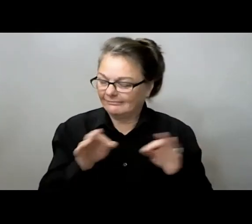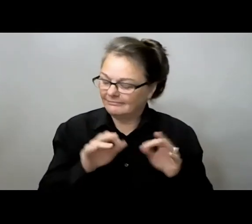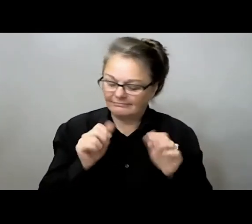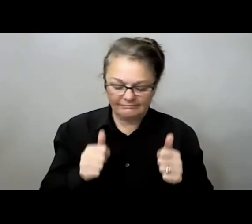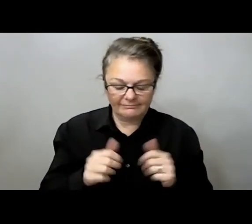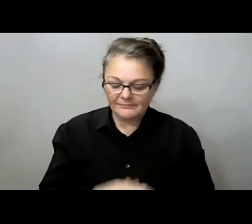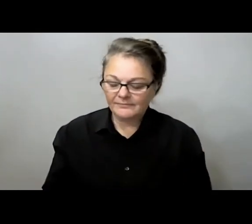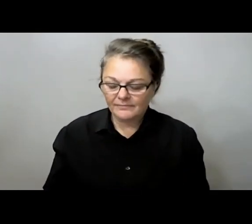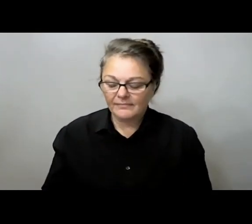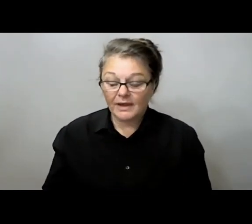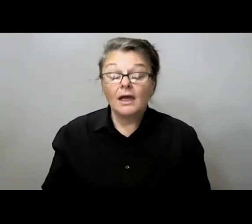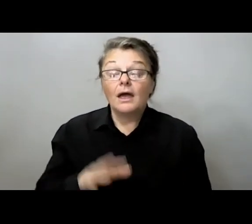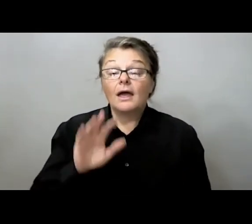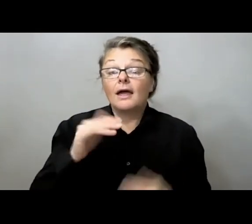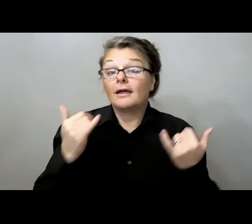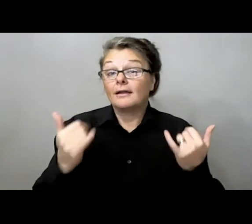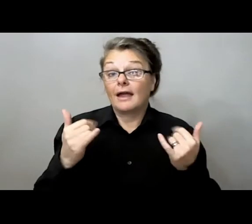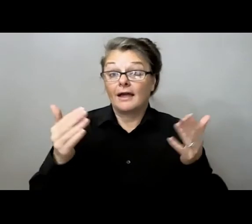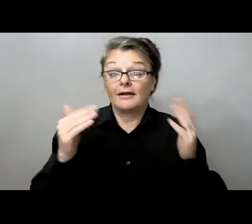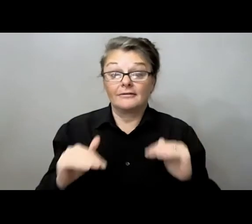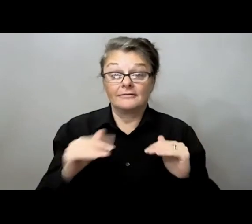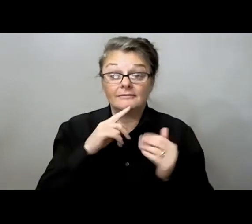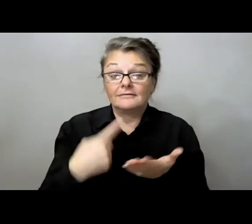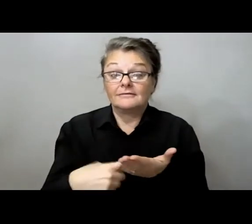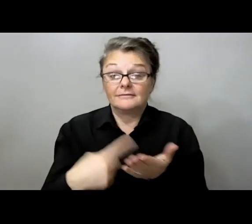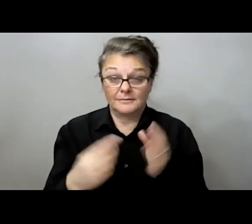SO WE'RE TALK A LITTLE BIT MORE ABOUT THE HUMAN RIGHTS LAWS.